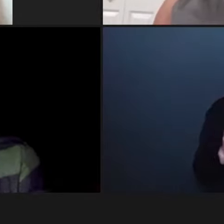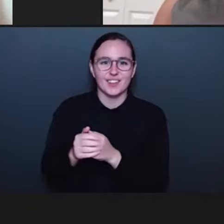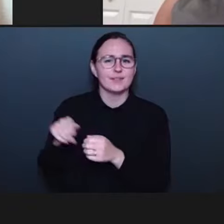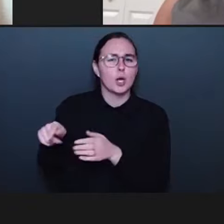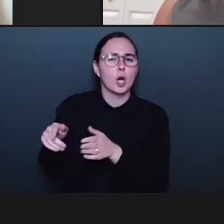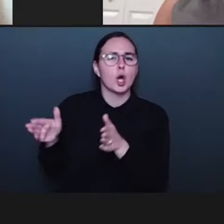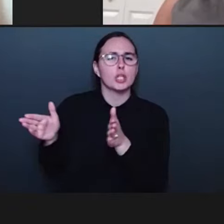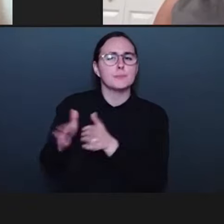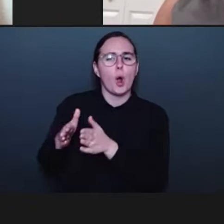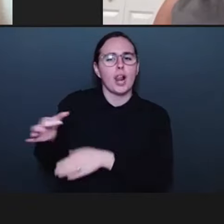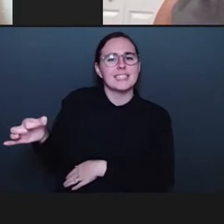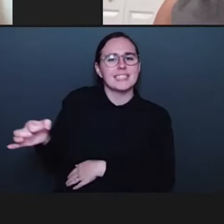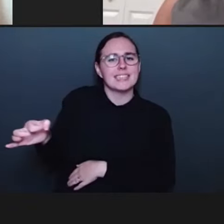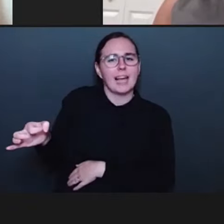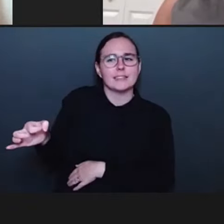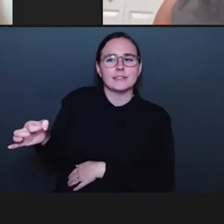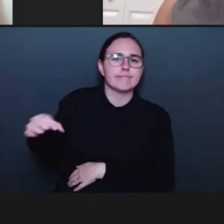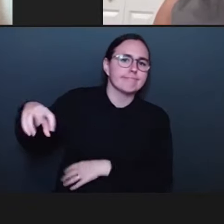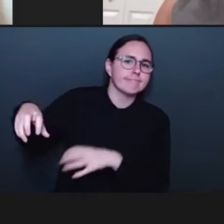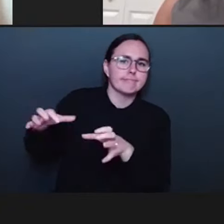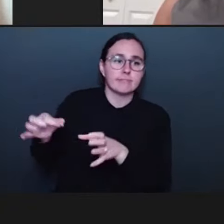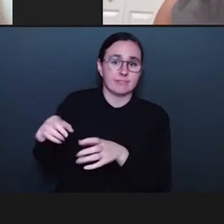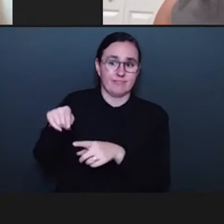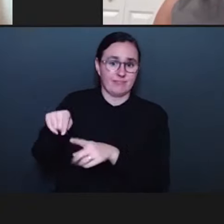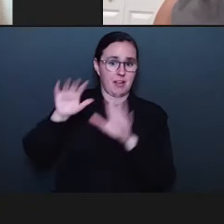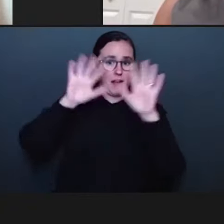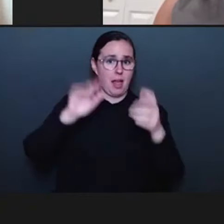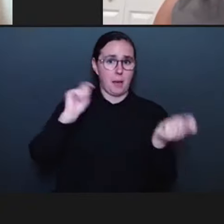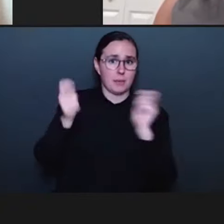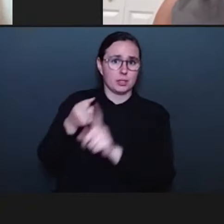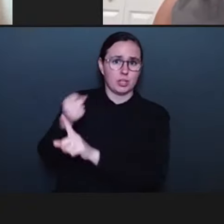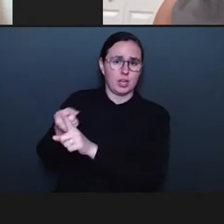unwanted guest that has just taken over our households. It's a case where we know that our